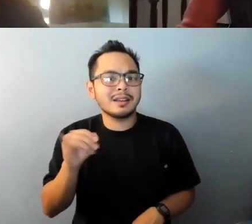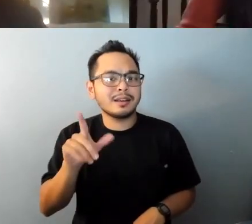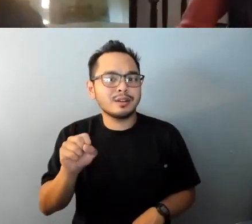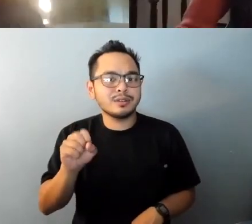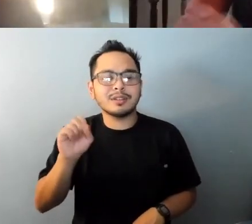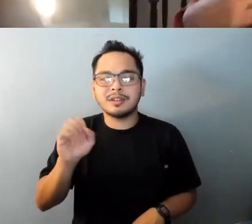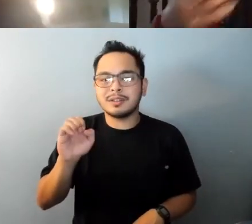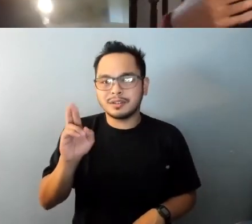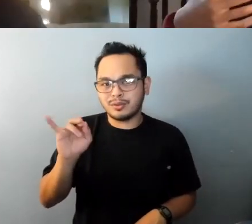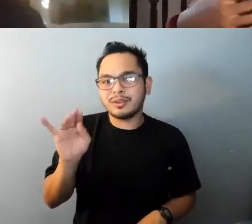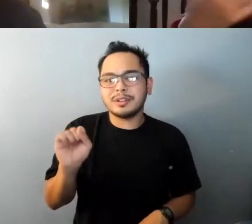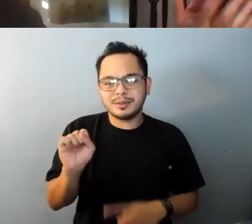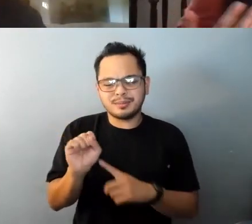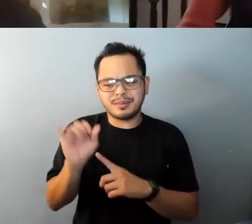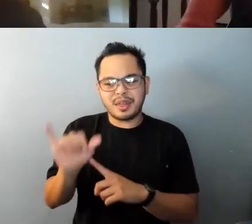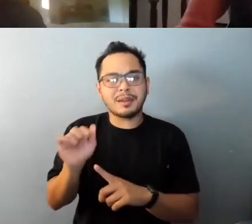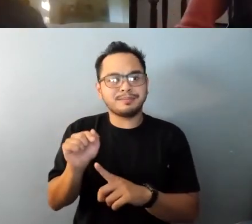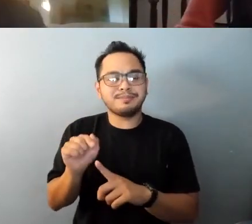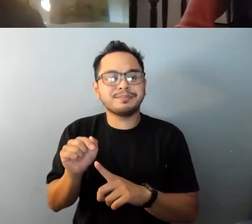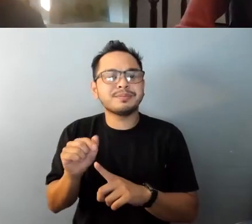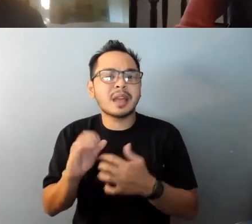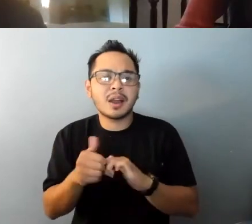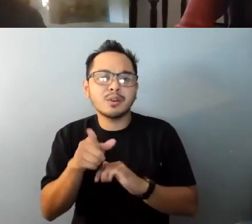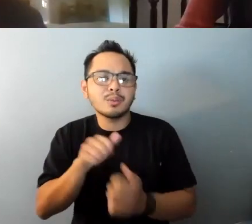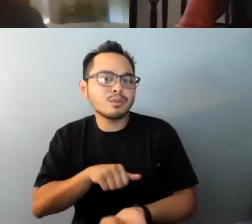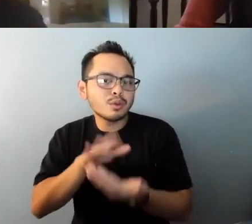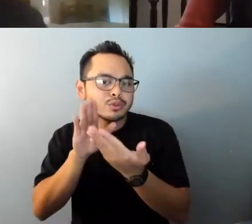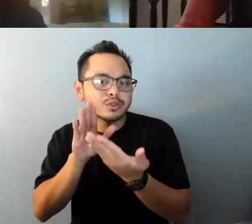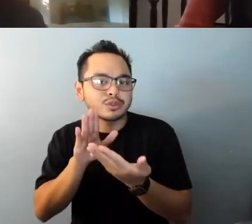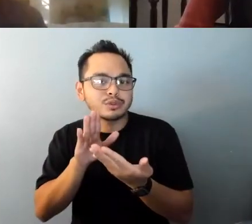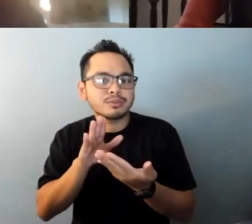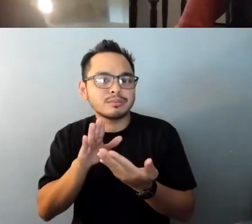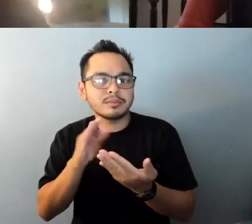So how do they differ from one in the other?